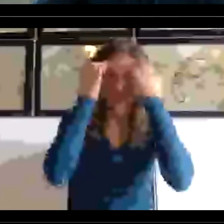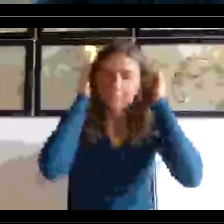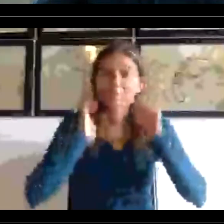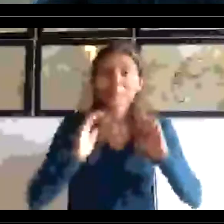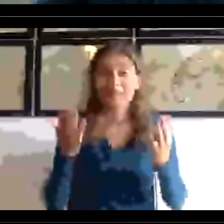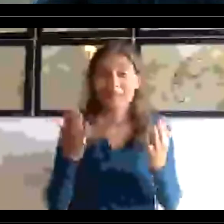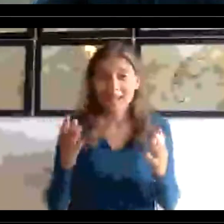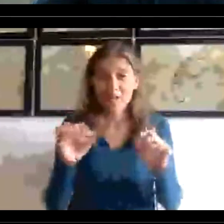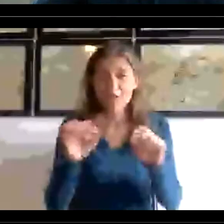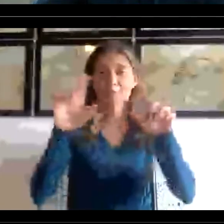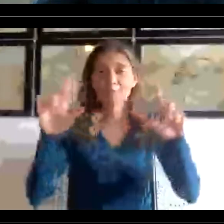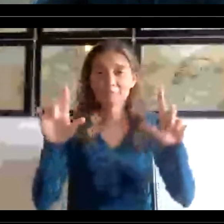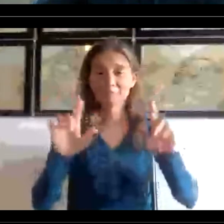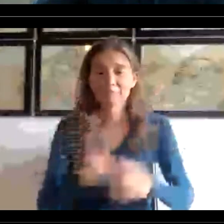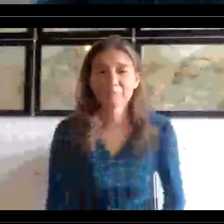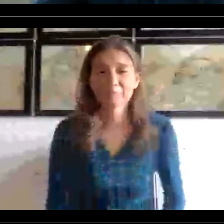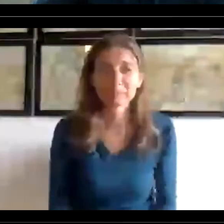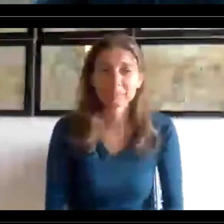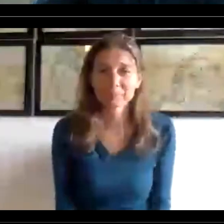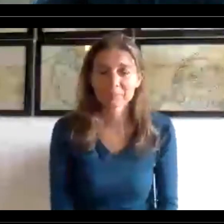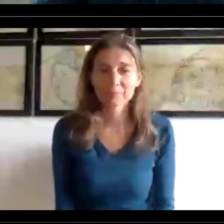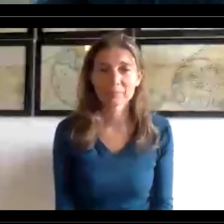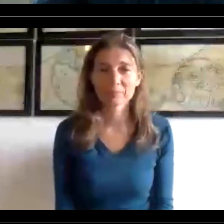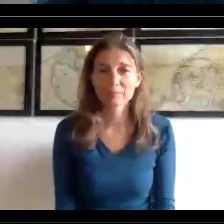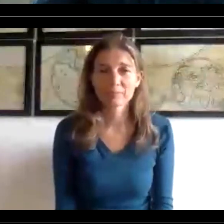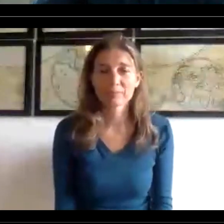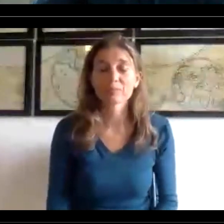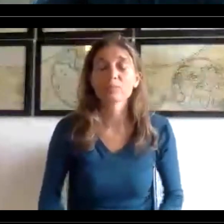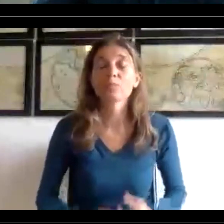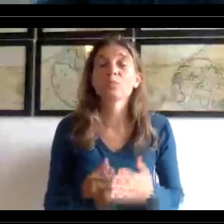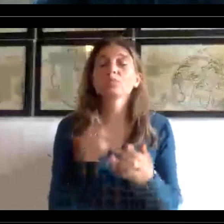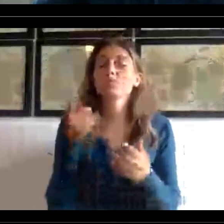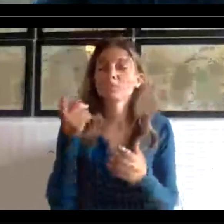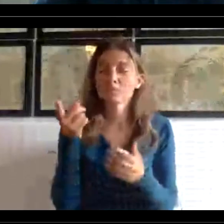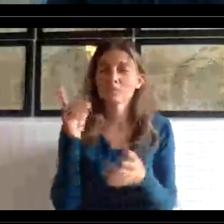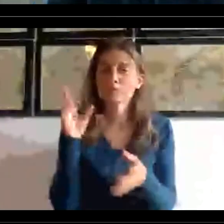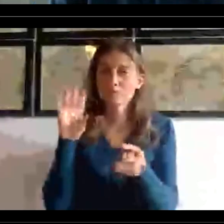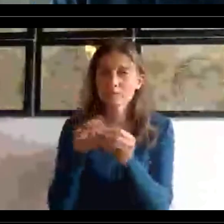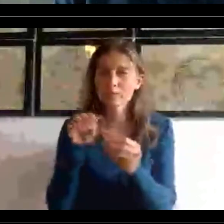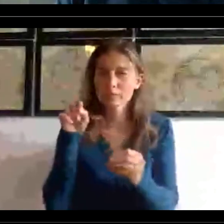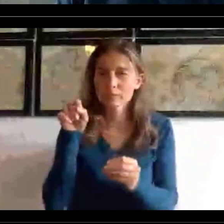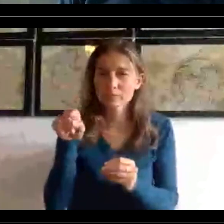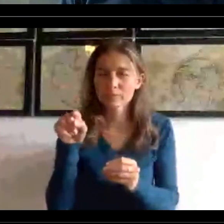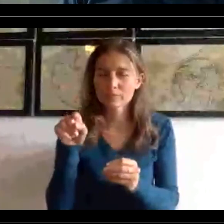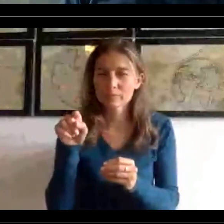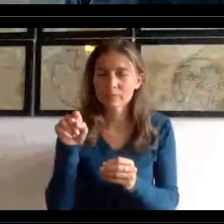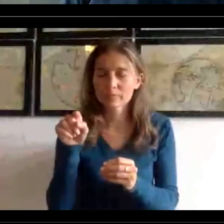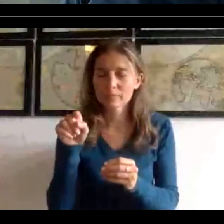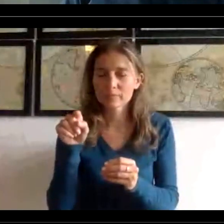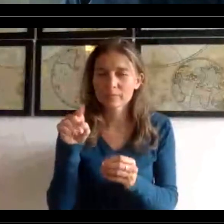So, what the programme does the new volunteers go there.